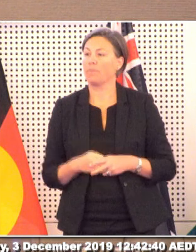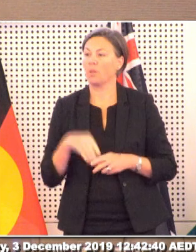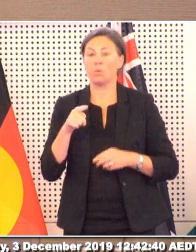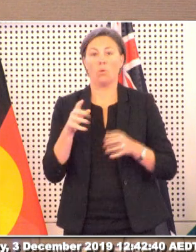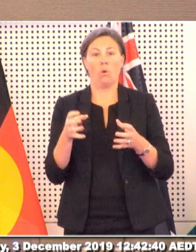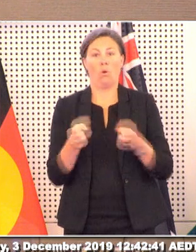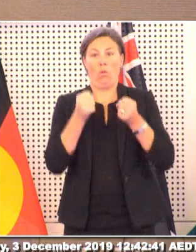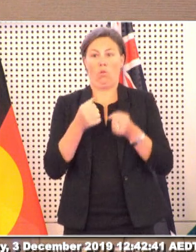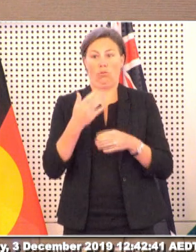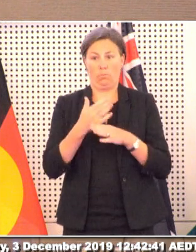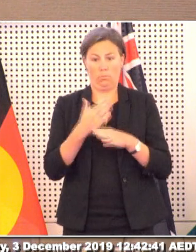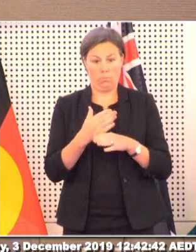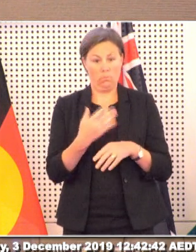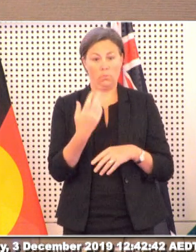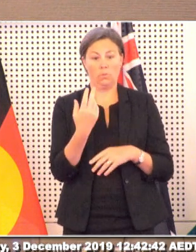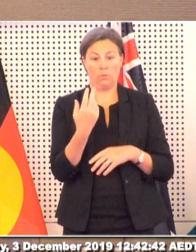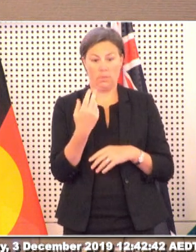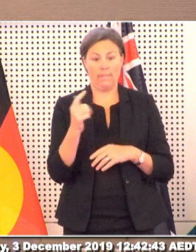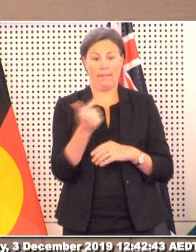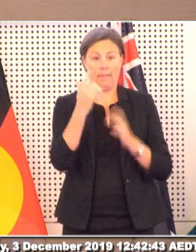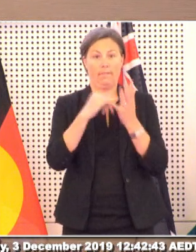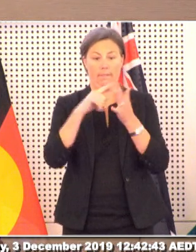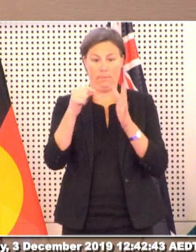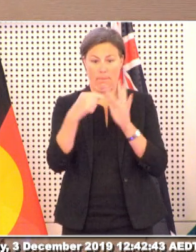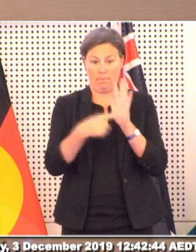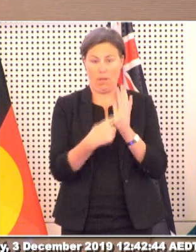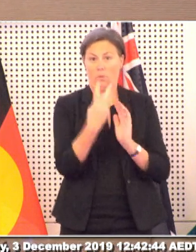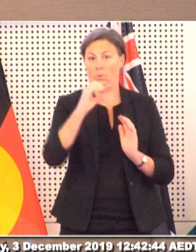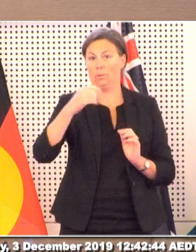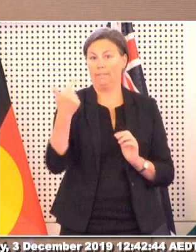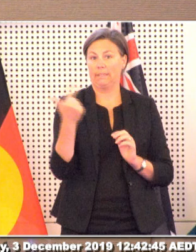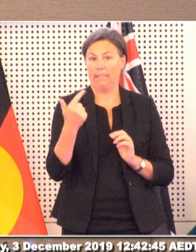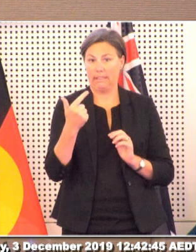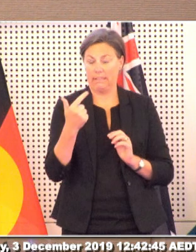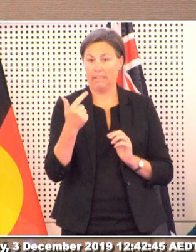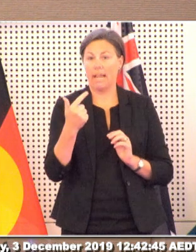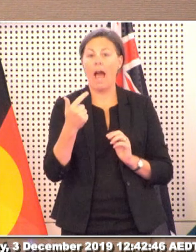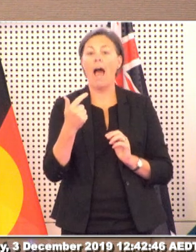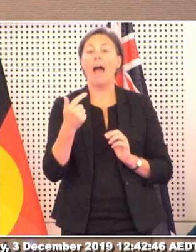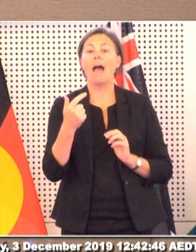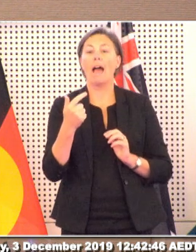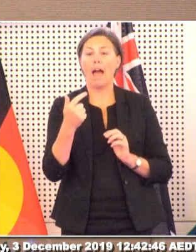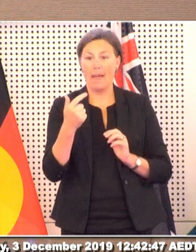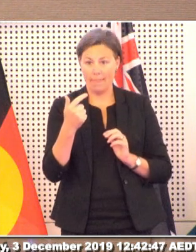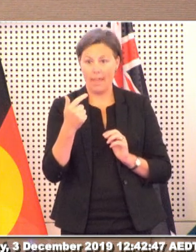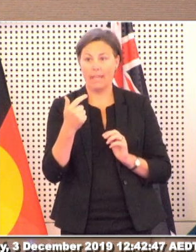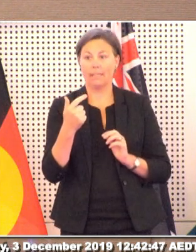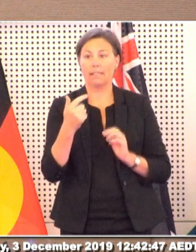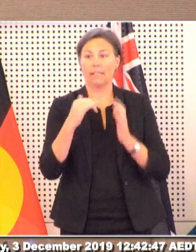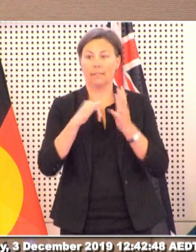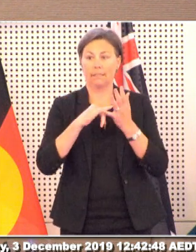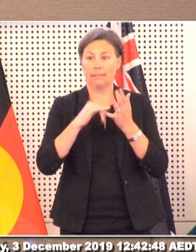And then you have been reappointed in that role from September 2014 and your term ends